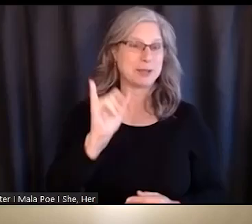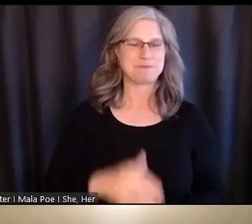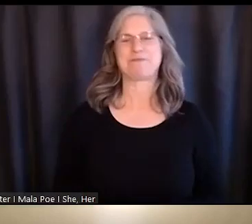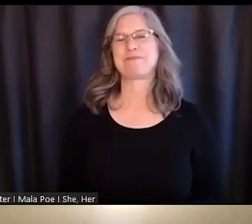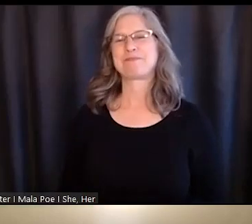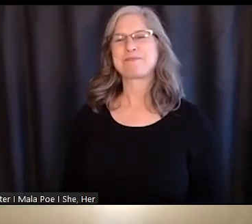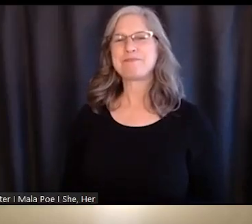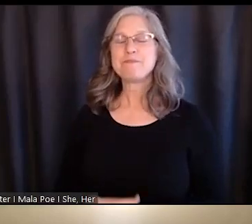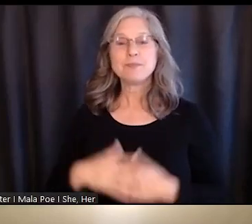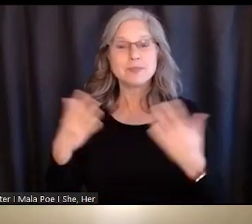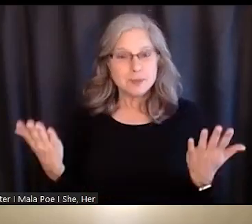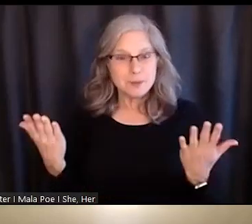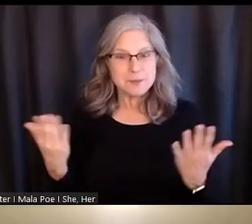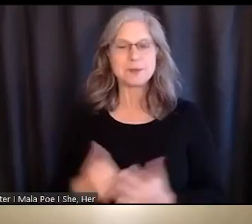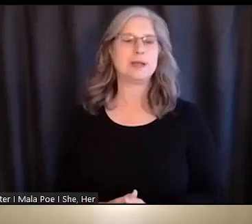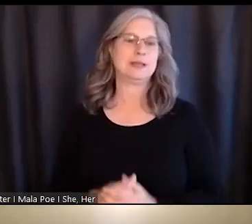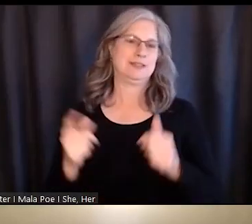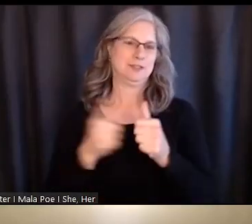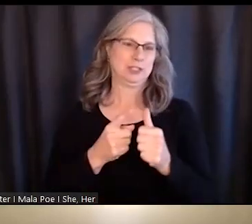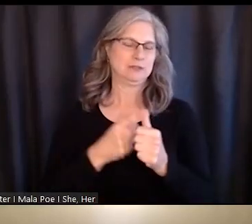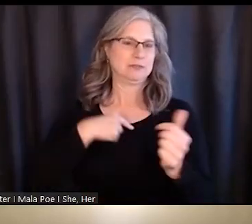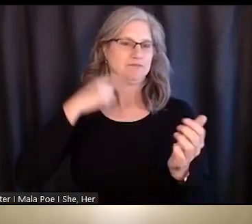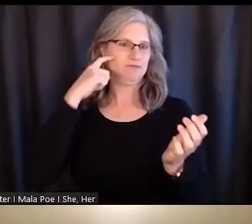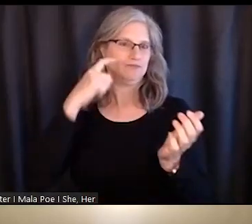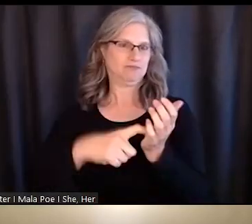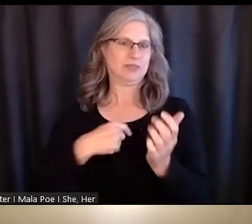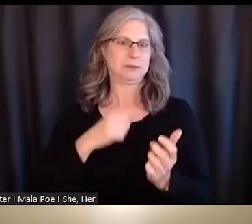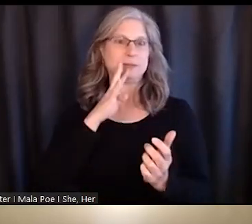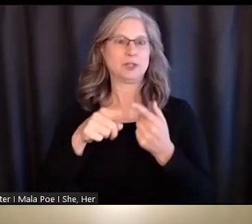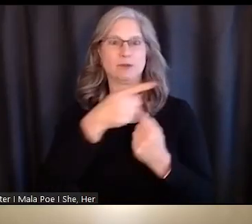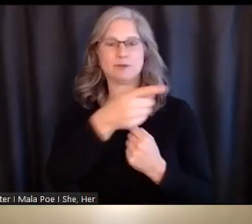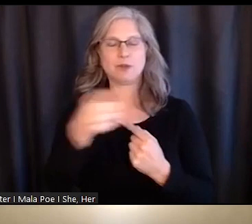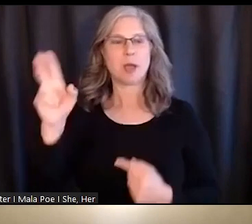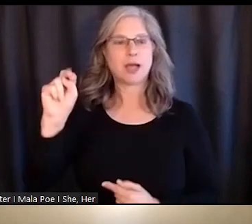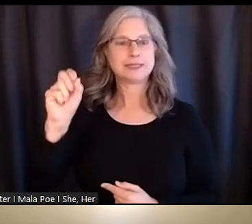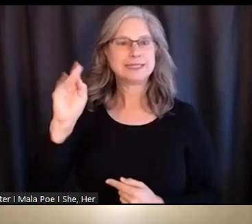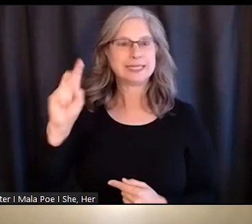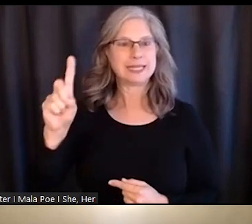So, firstly, I'd like to acknowledge that I'm speaking to you from the unceded lands of the Ngunnawal and Ngambri people,